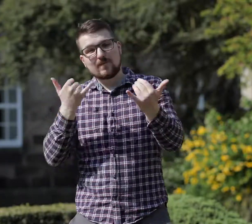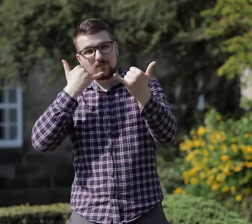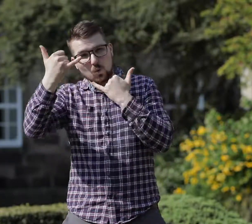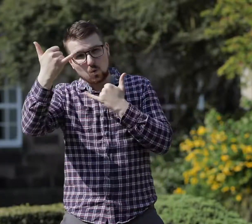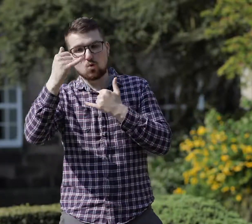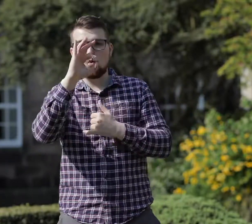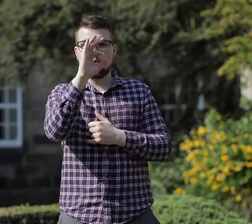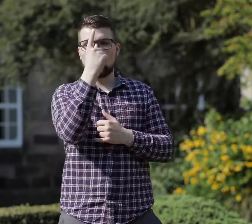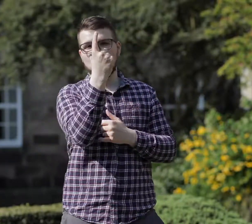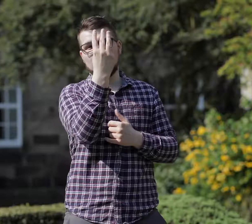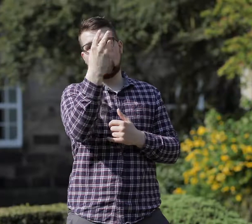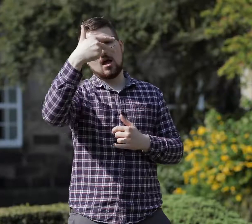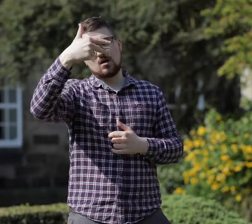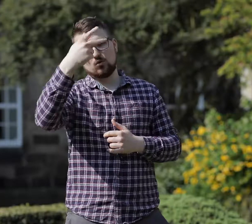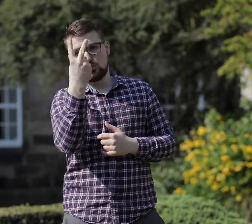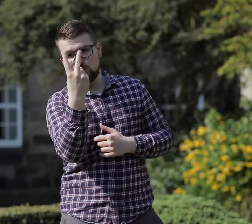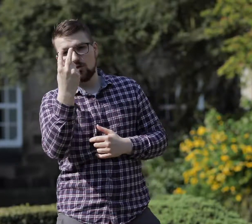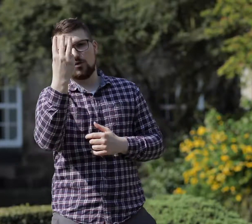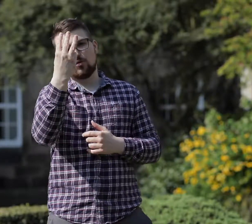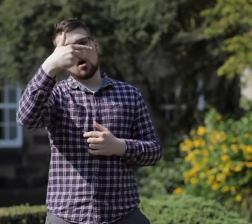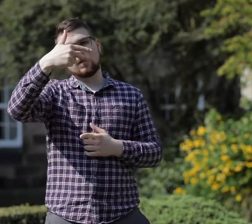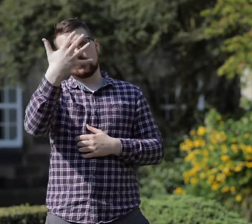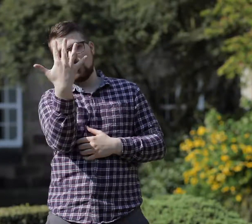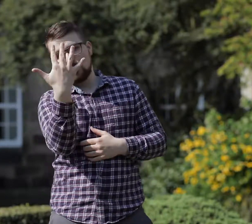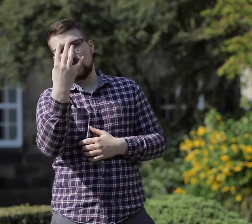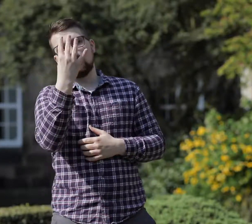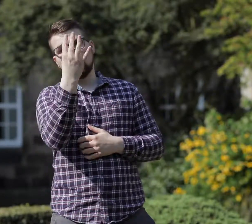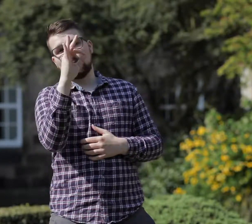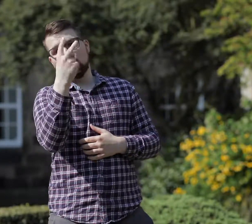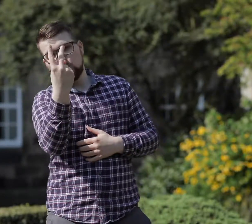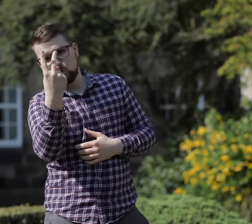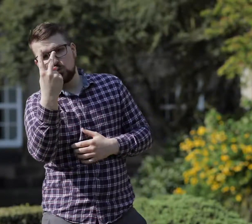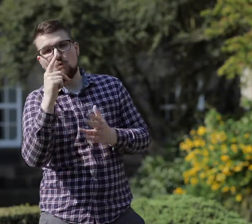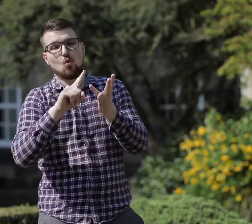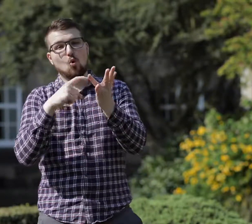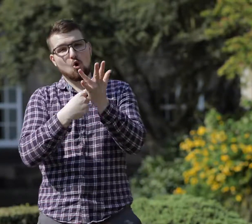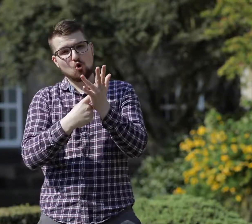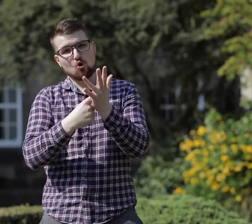Or you could phone 01382-385-402.